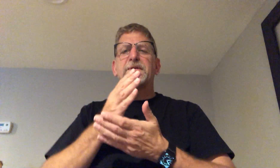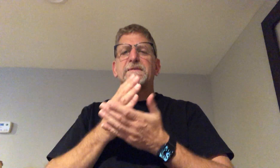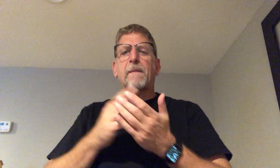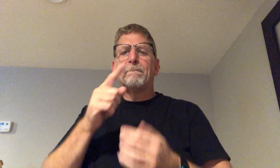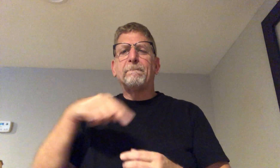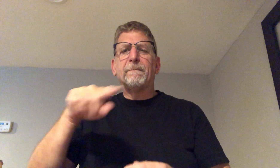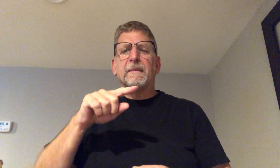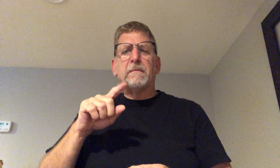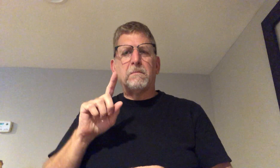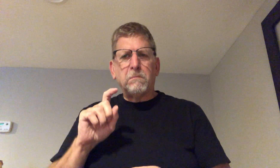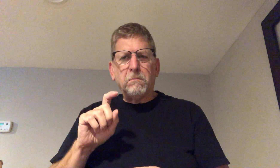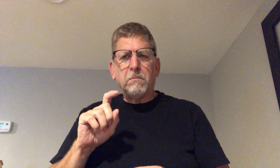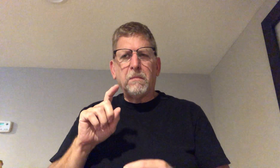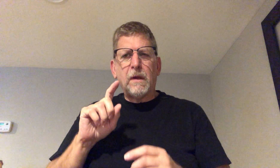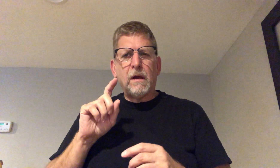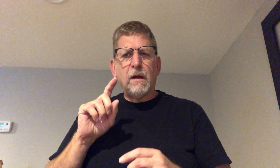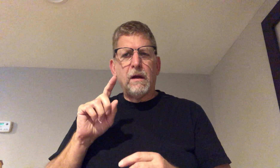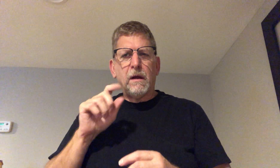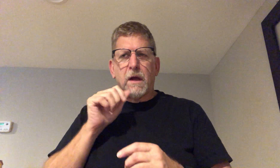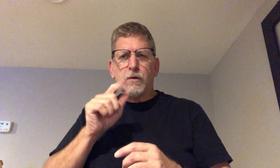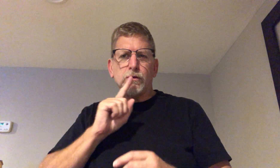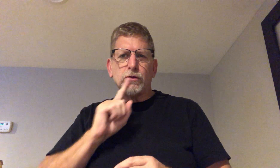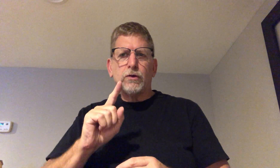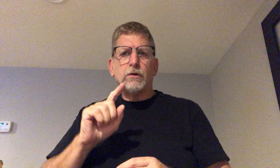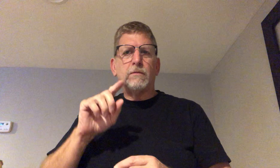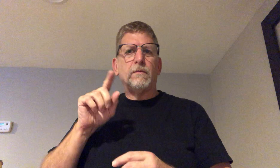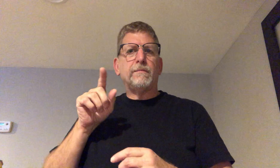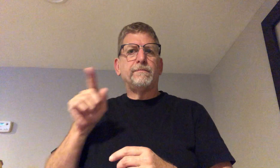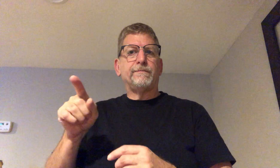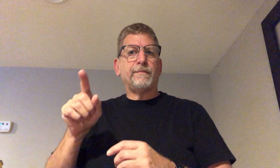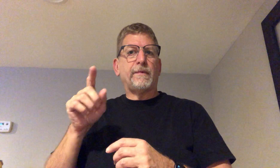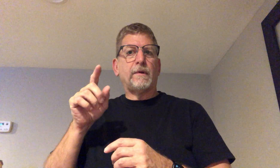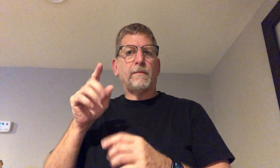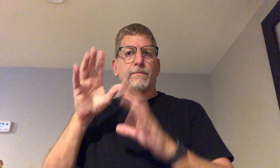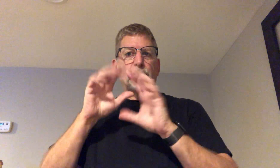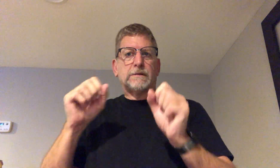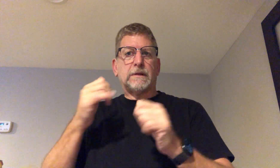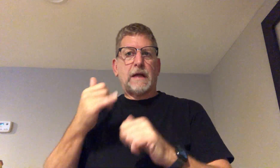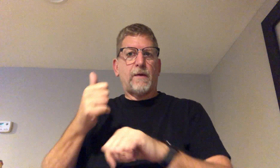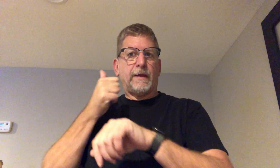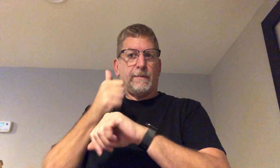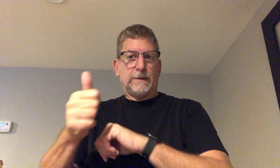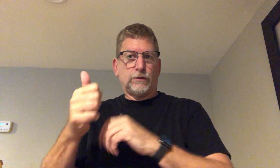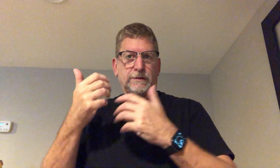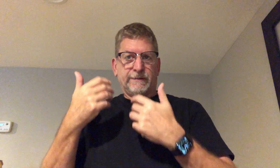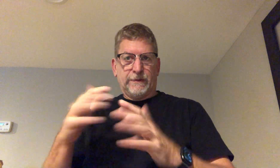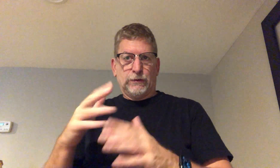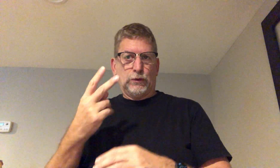Some of you aren't sure about what will happen since the President of the United States has now been impeached based on